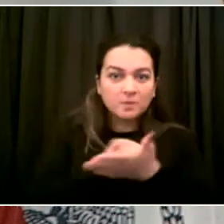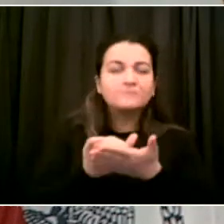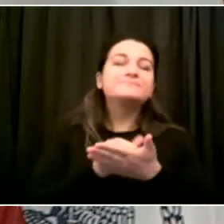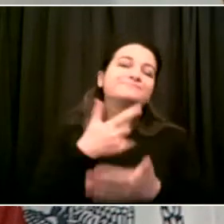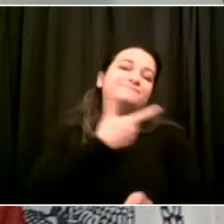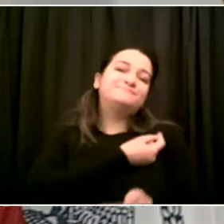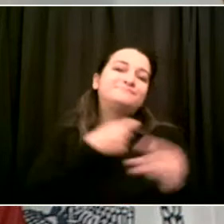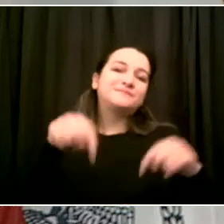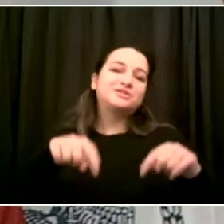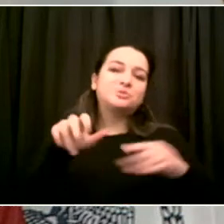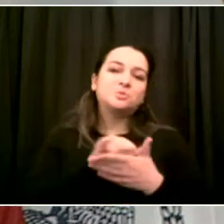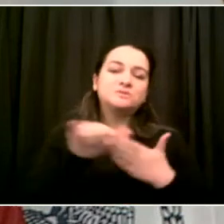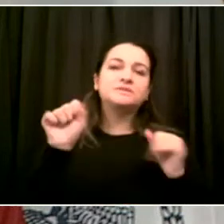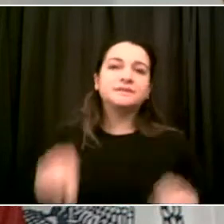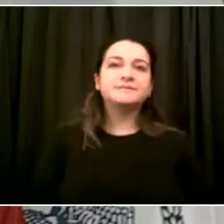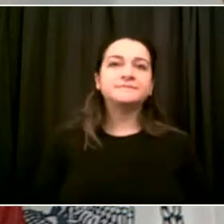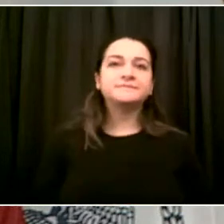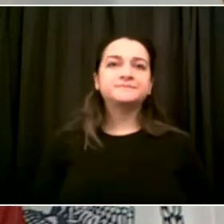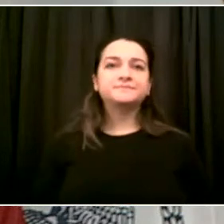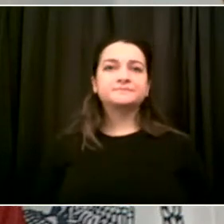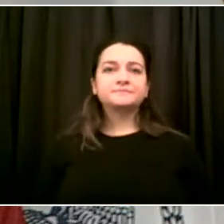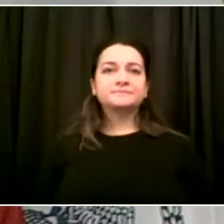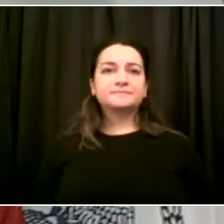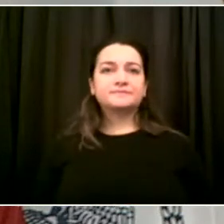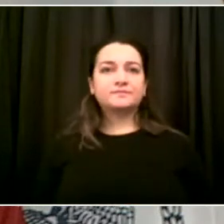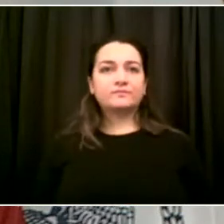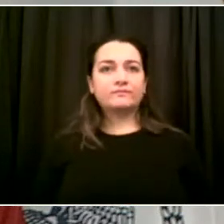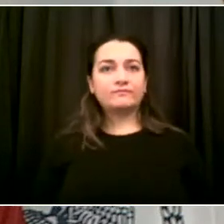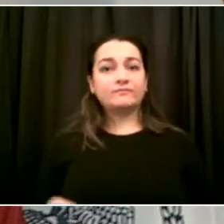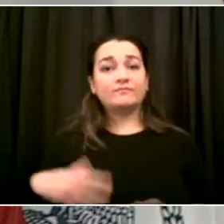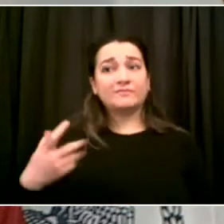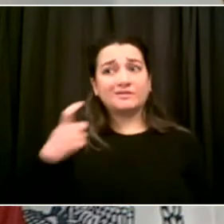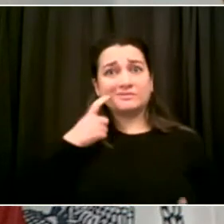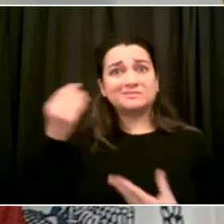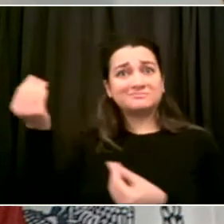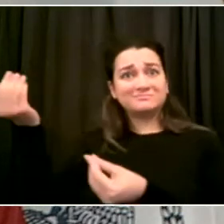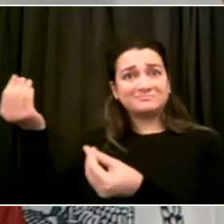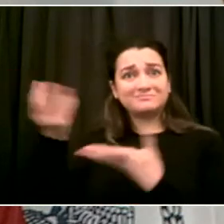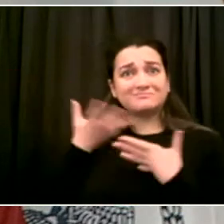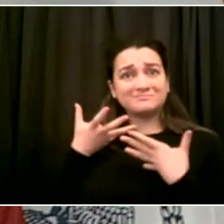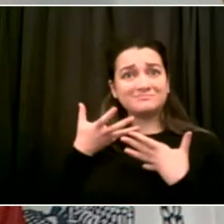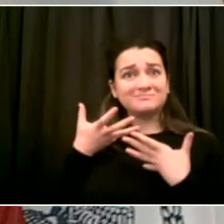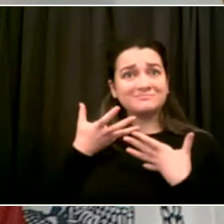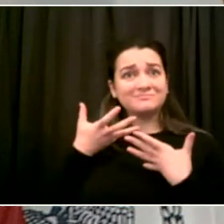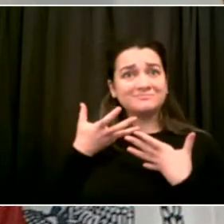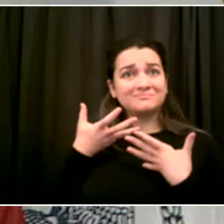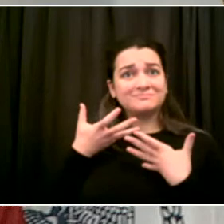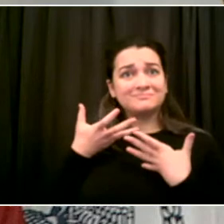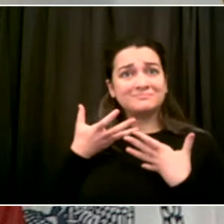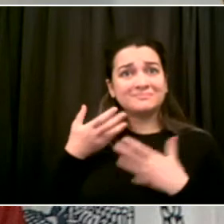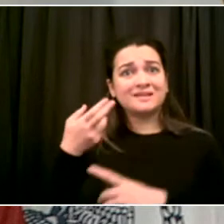DEPRIVED OF THE SECOND DOSE. BUT THE IMPORTANT THING AND THAT EXAMPLE RFOM COLUMBIA- PRESBYTERIAN, WE